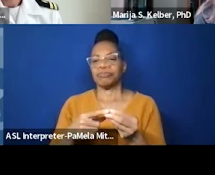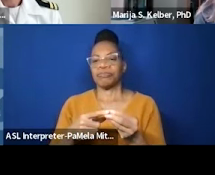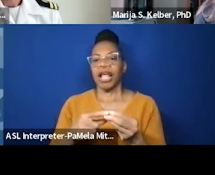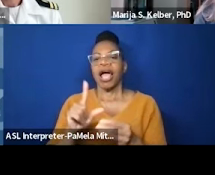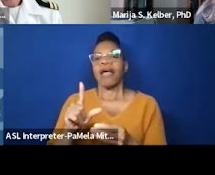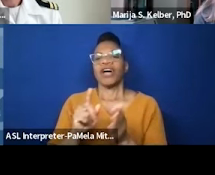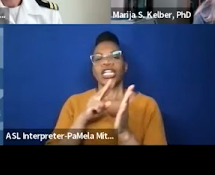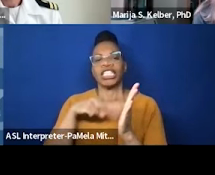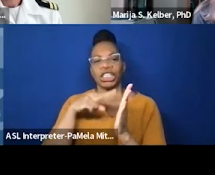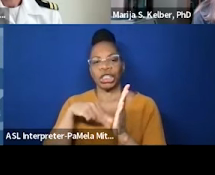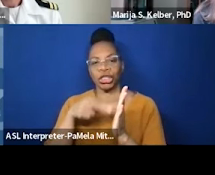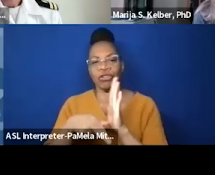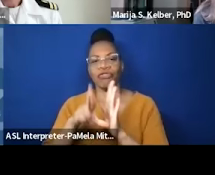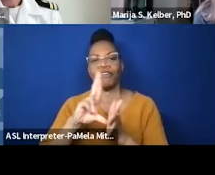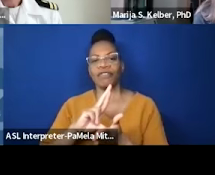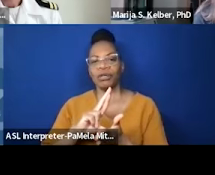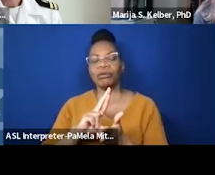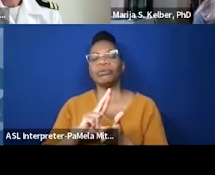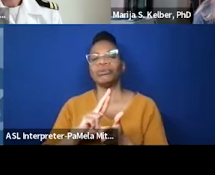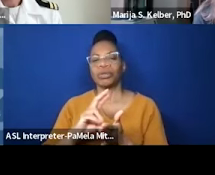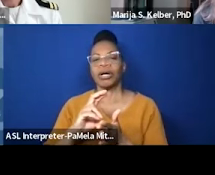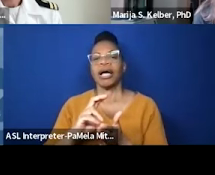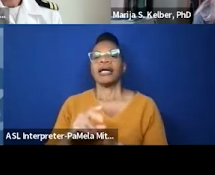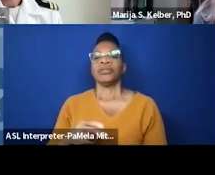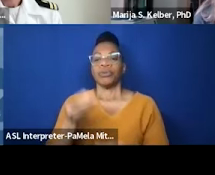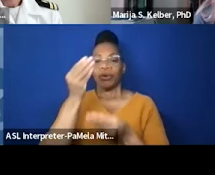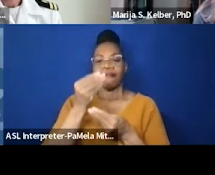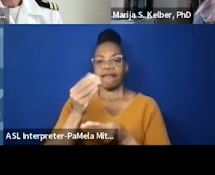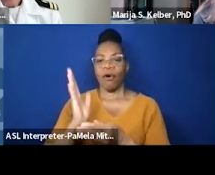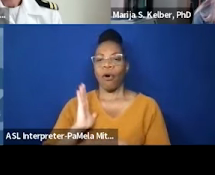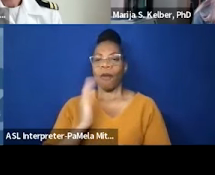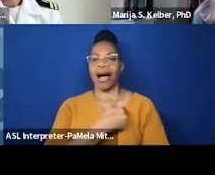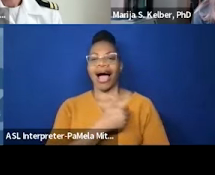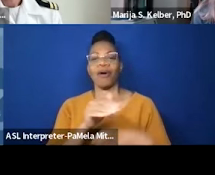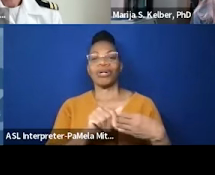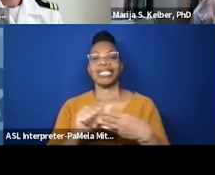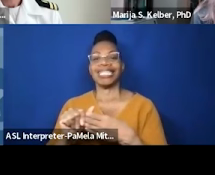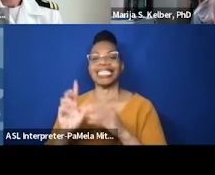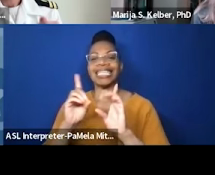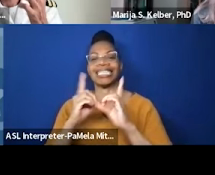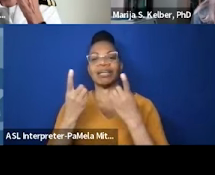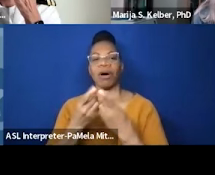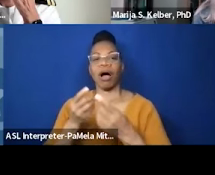we conducted to inform our leaders in the Department of Defense about this association